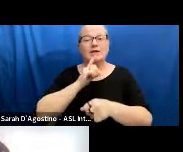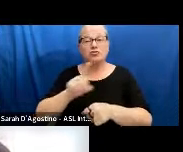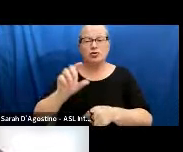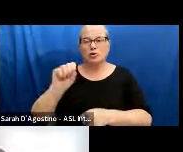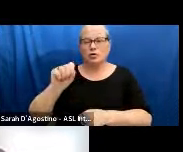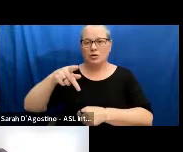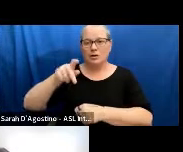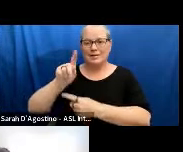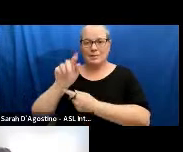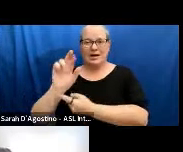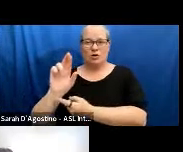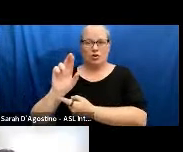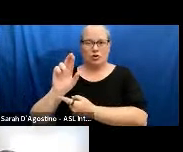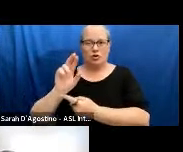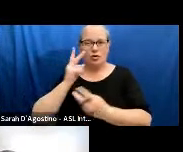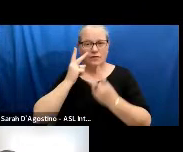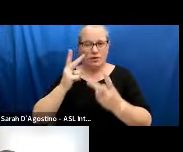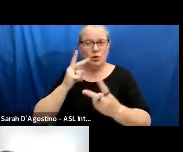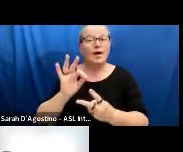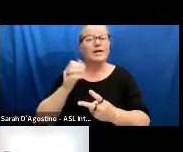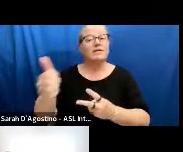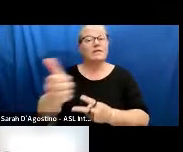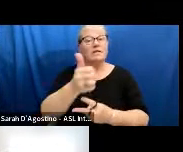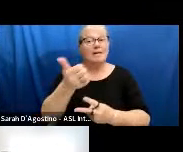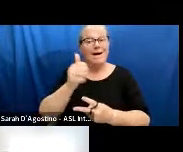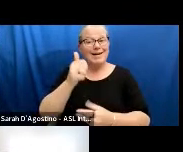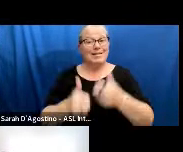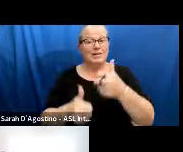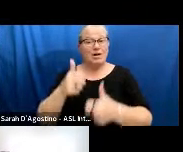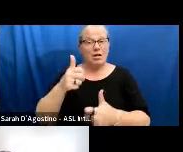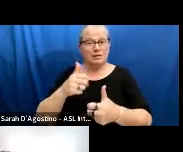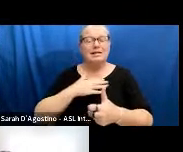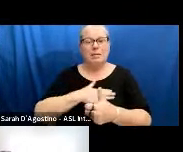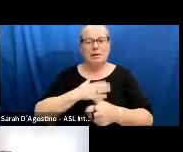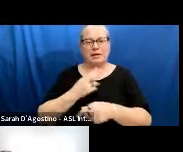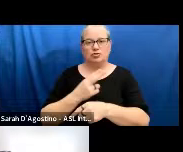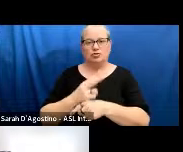any of these accommodations please put a note in the chat we will respond as soon as possible